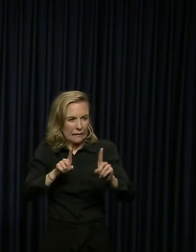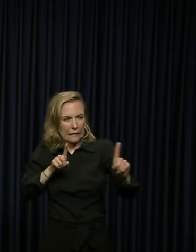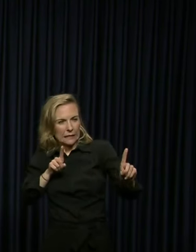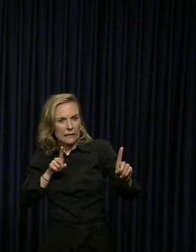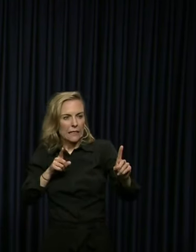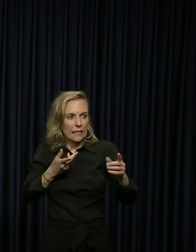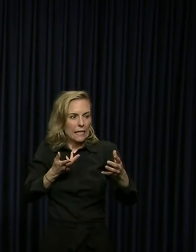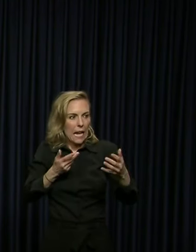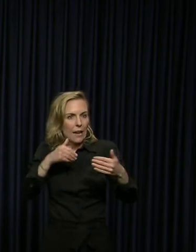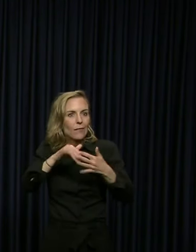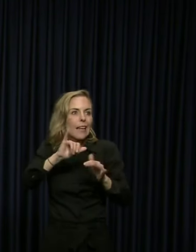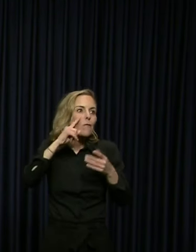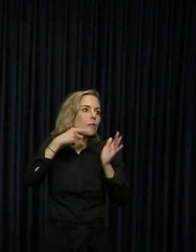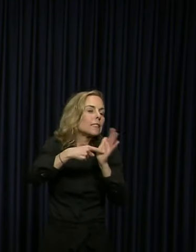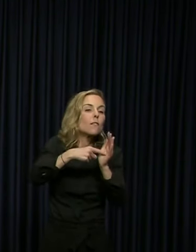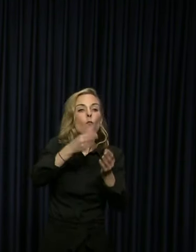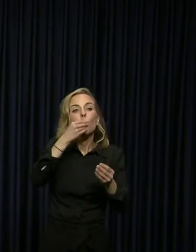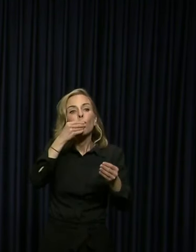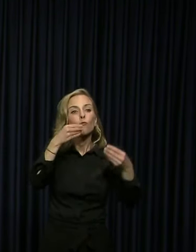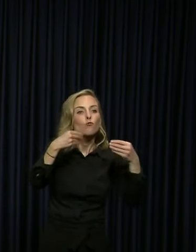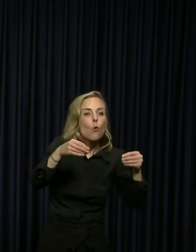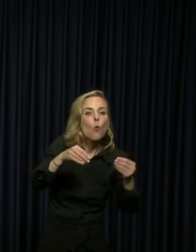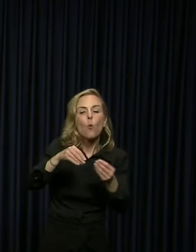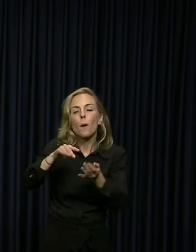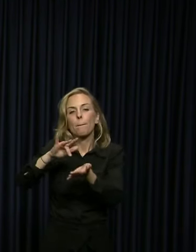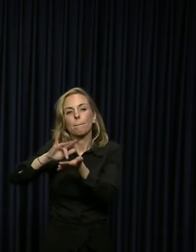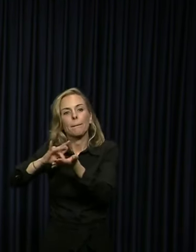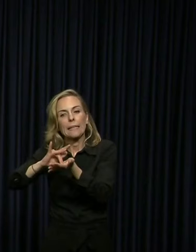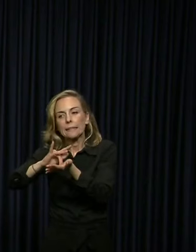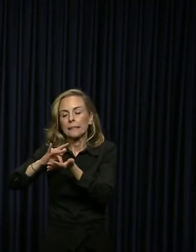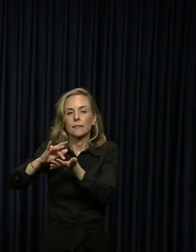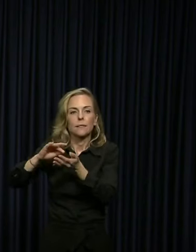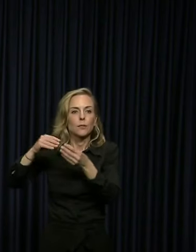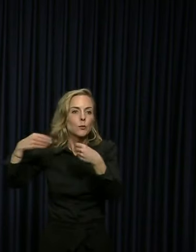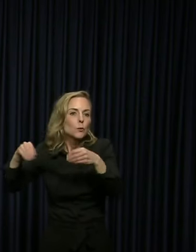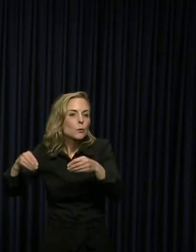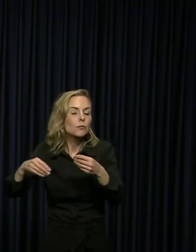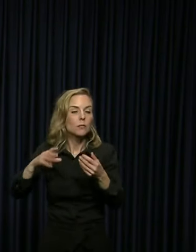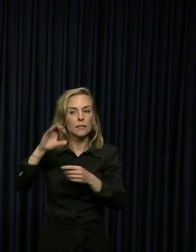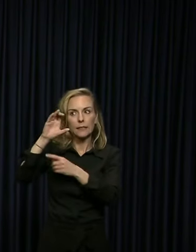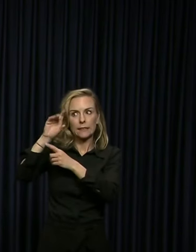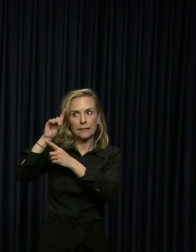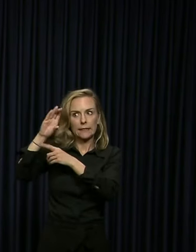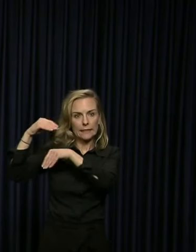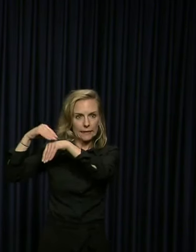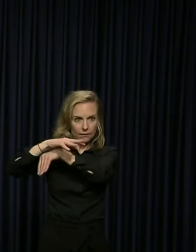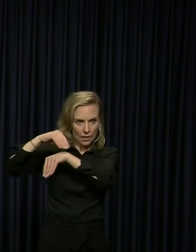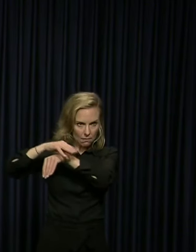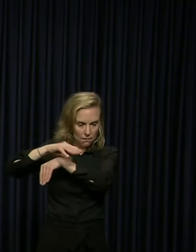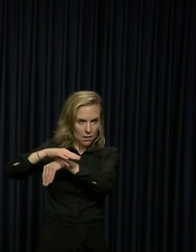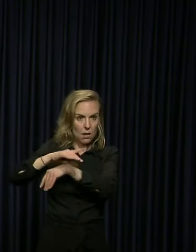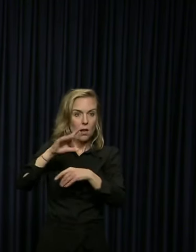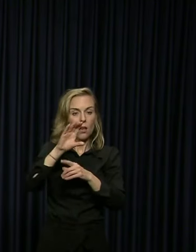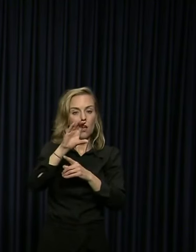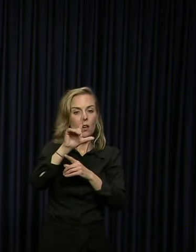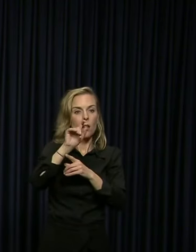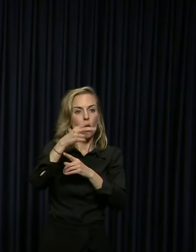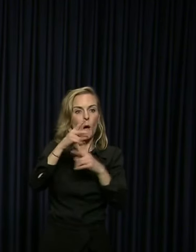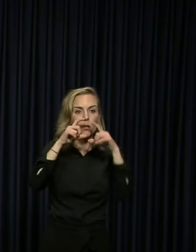PUBLIC WHEN IT IS MORE DIFFICULT TO MAINTAIN SOCIAL DISTANCING MAY HELP REDUCE THE RISK OF THE